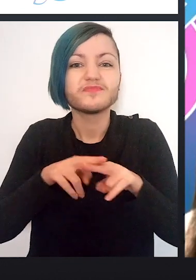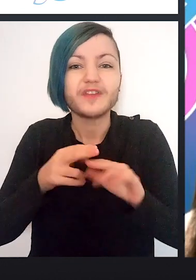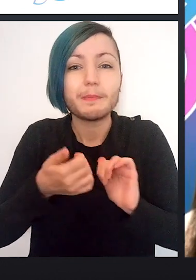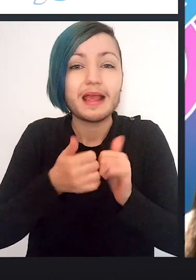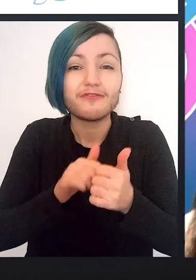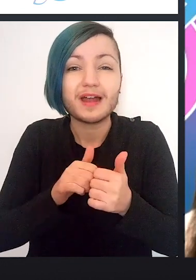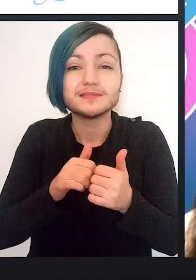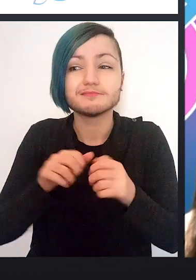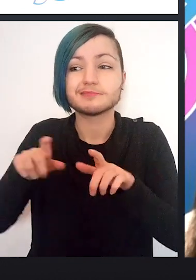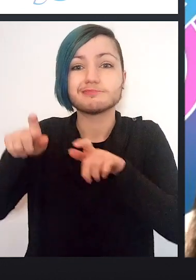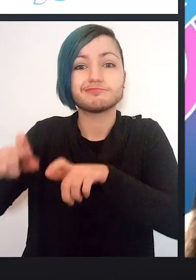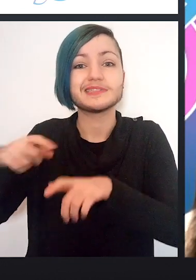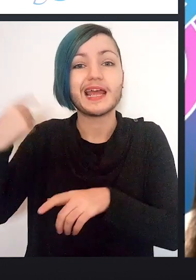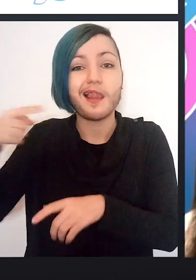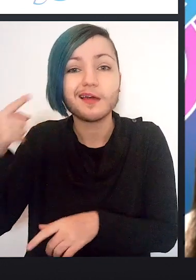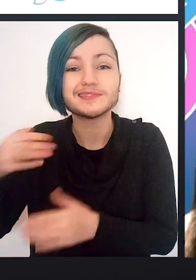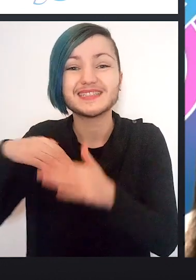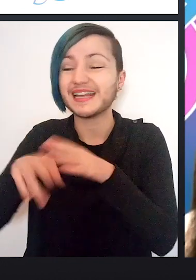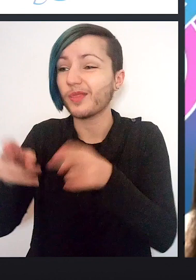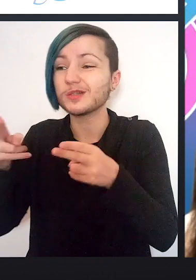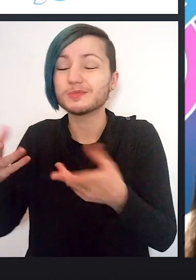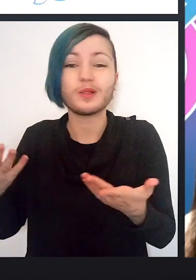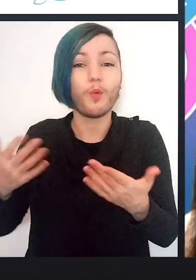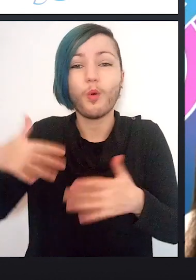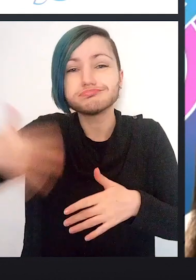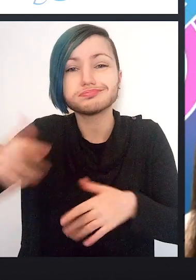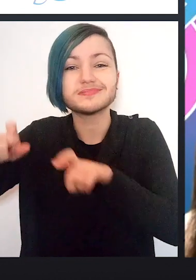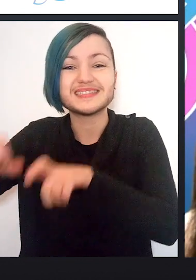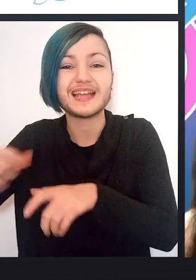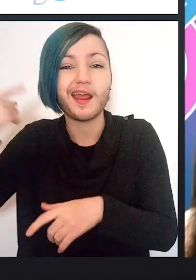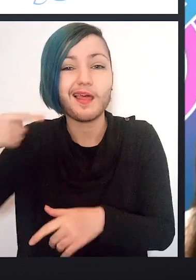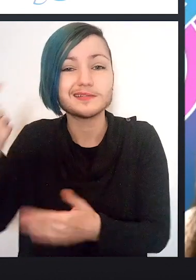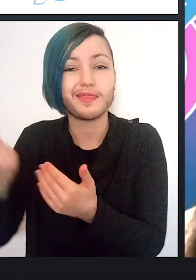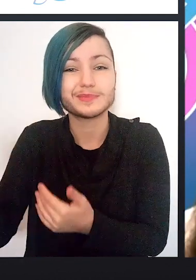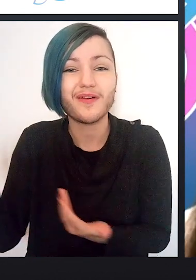and it's quite expensive for friends or partners or family to stay in London.